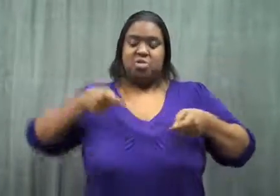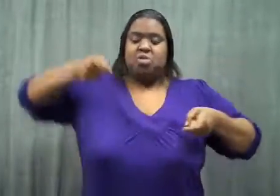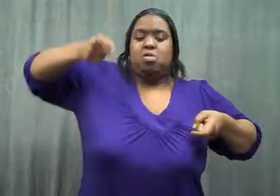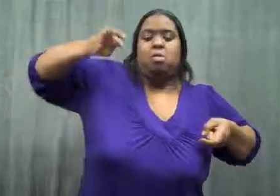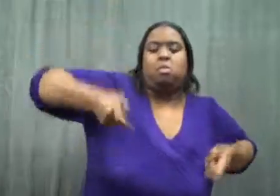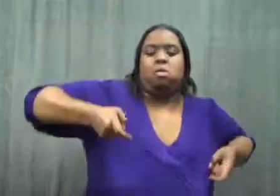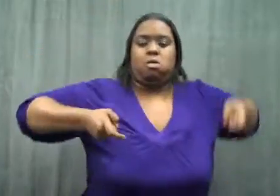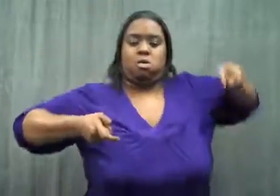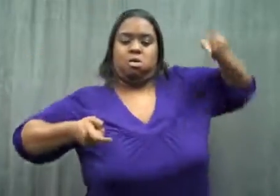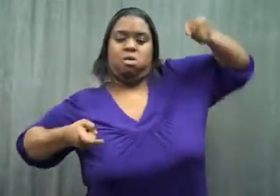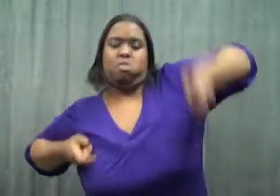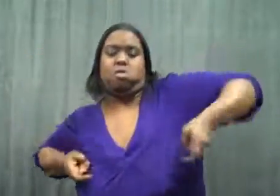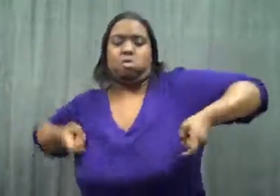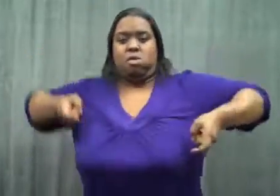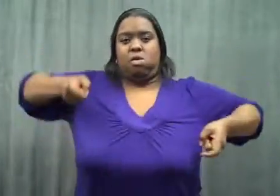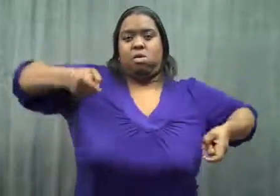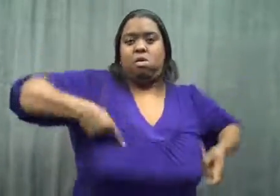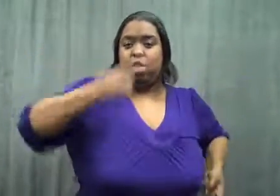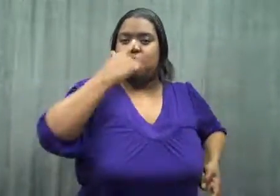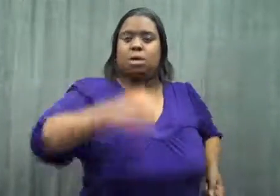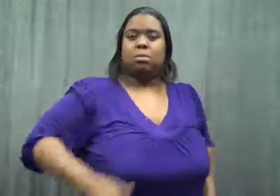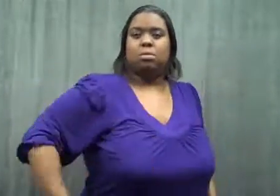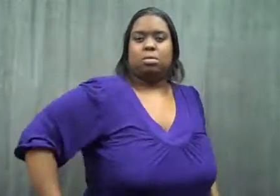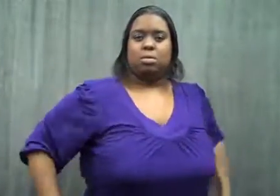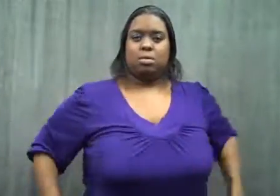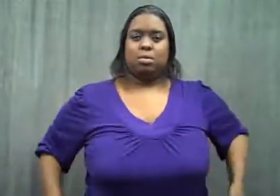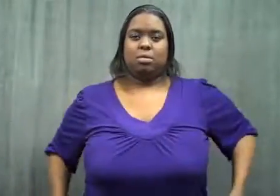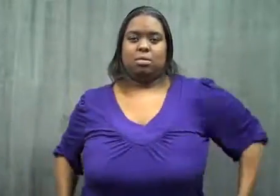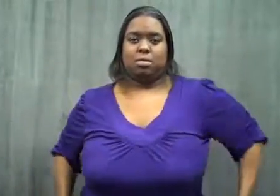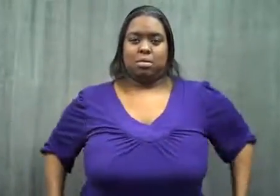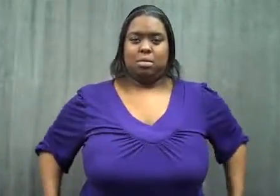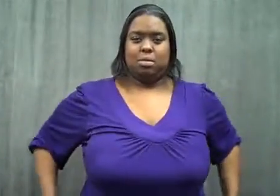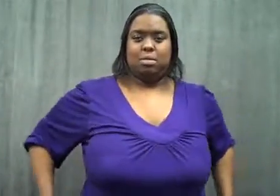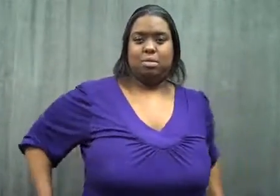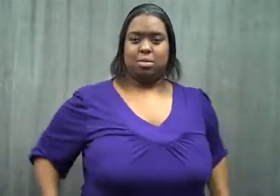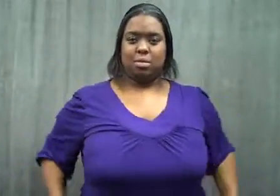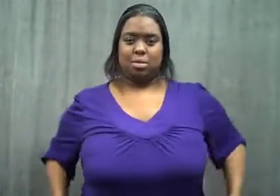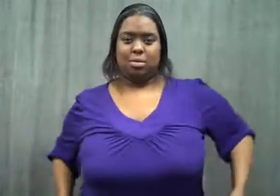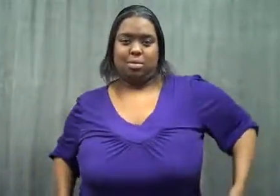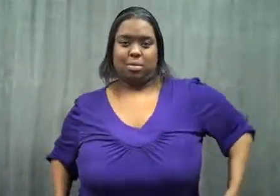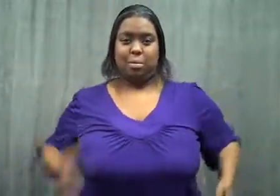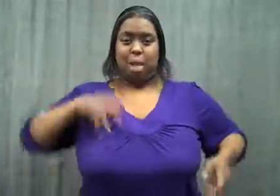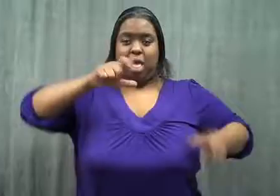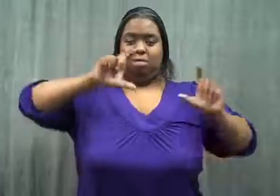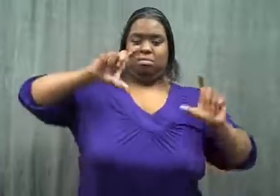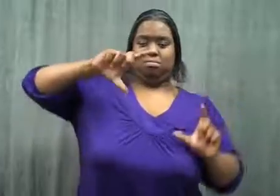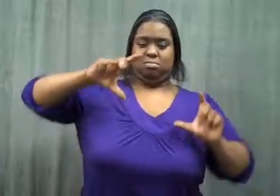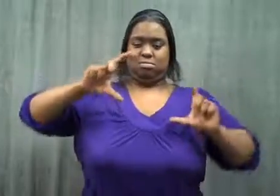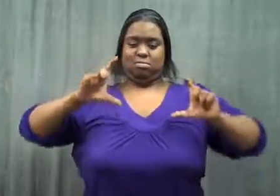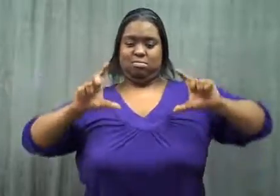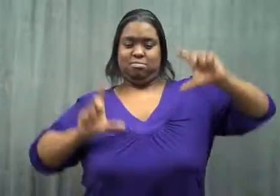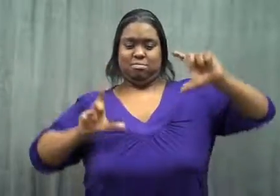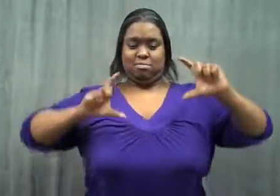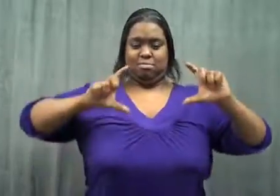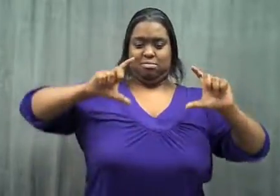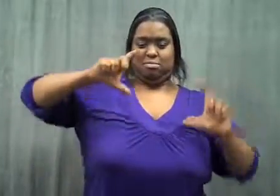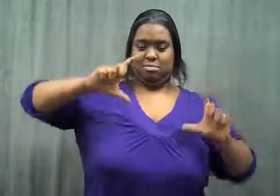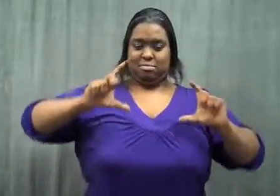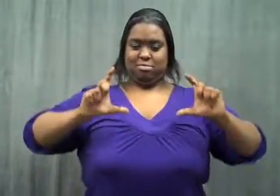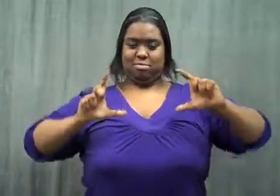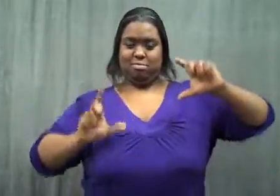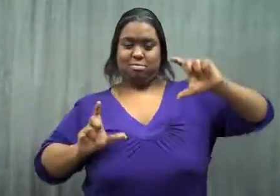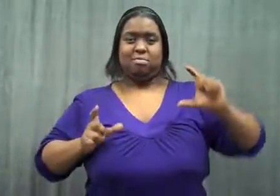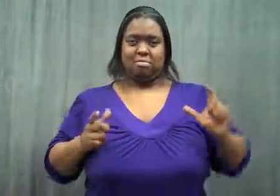Thunk thunk thunk. I strutted down the steps.